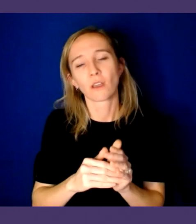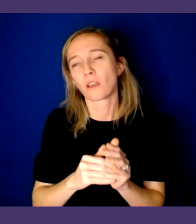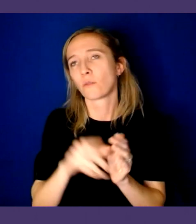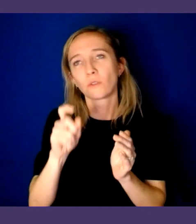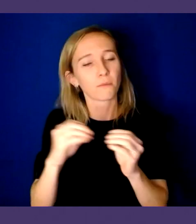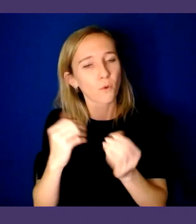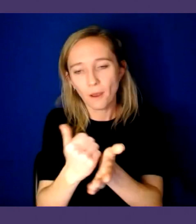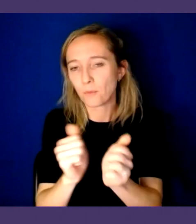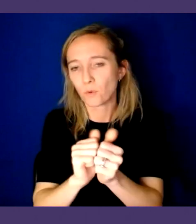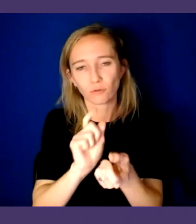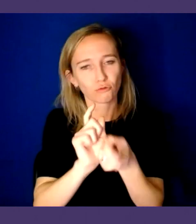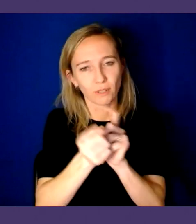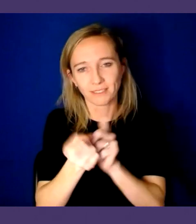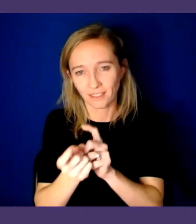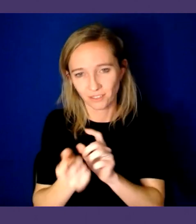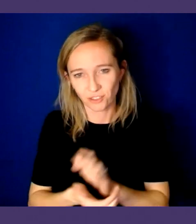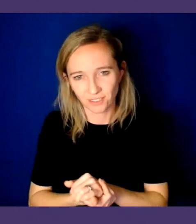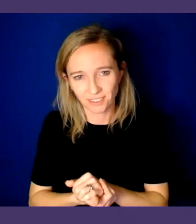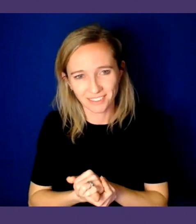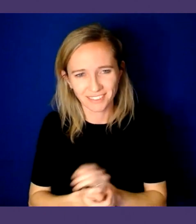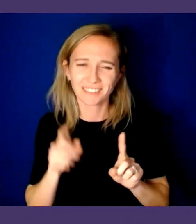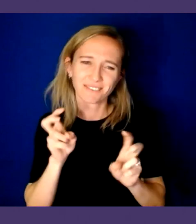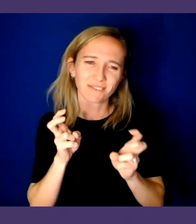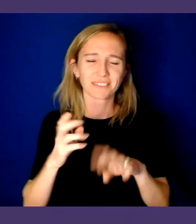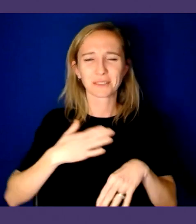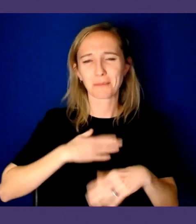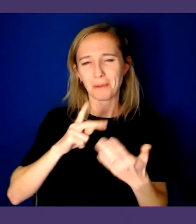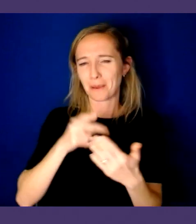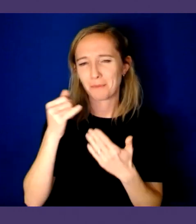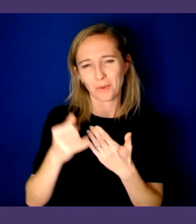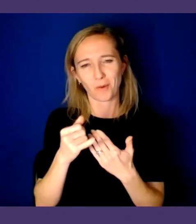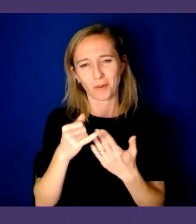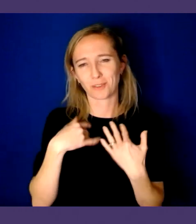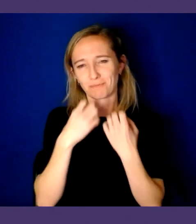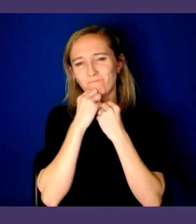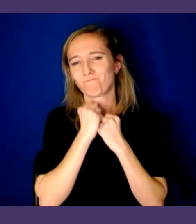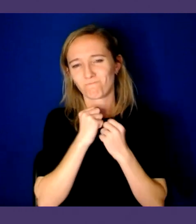It's a pet project of mine, so I'm just excited